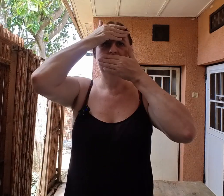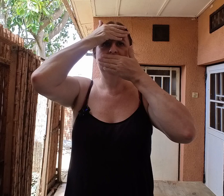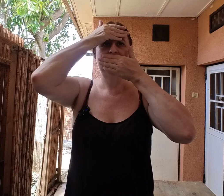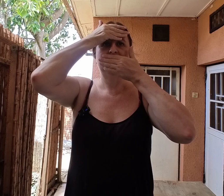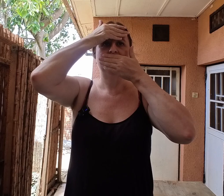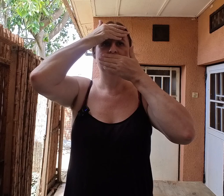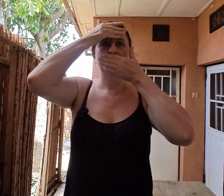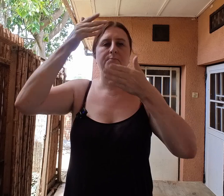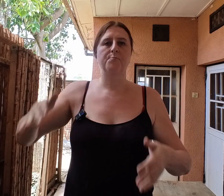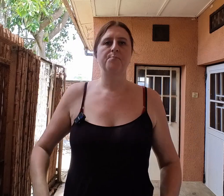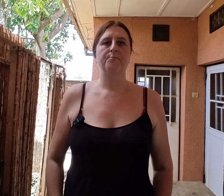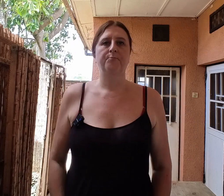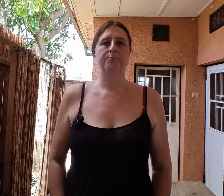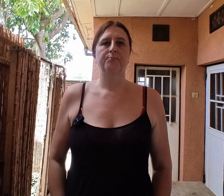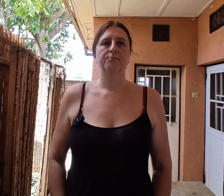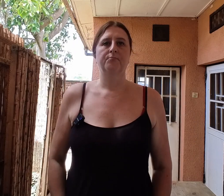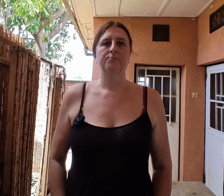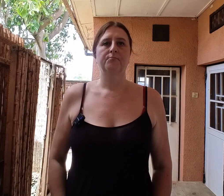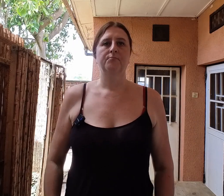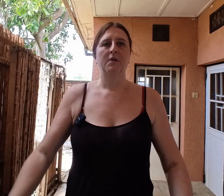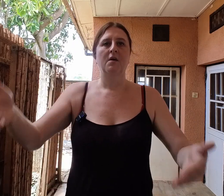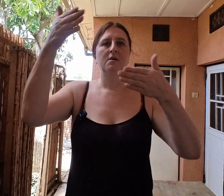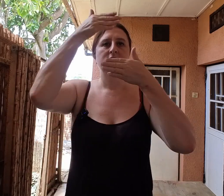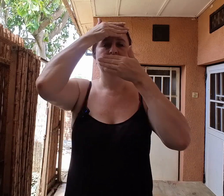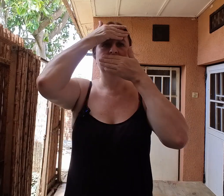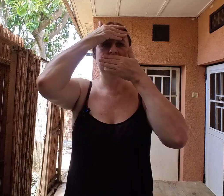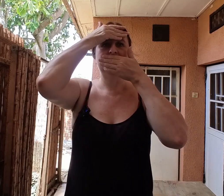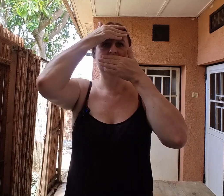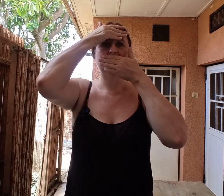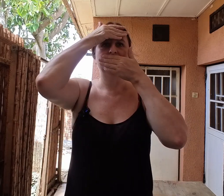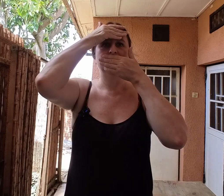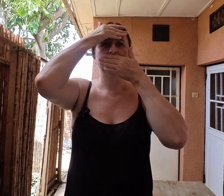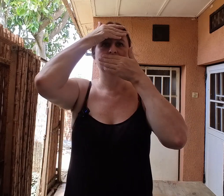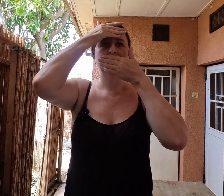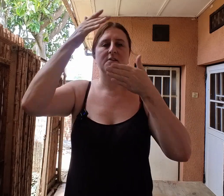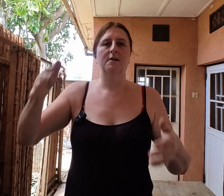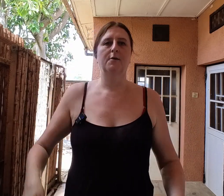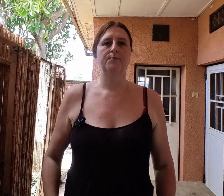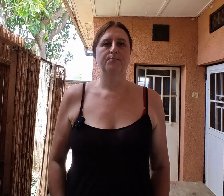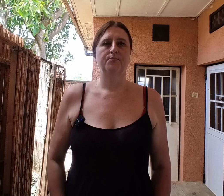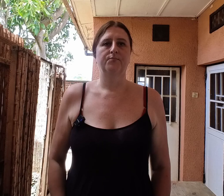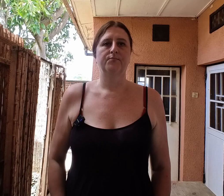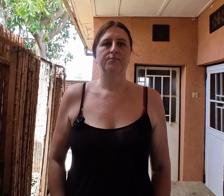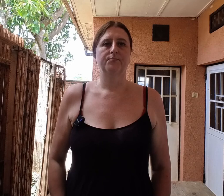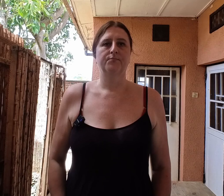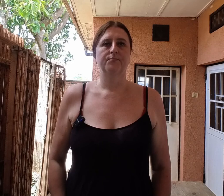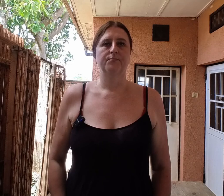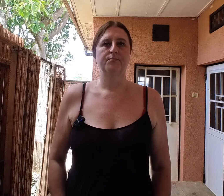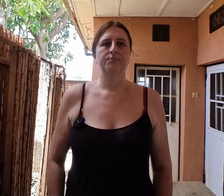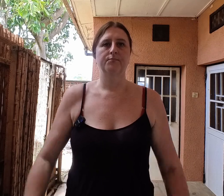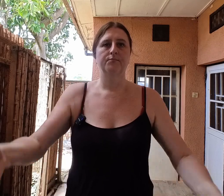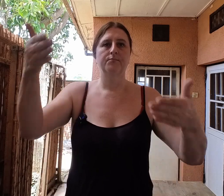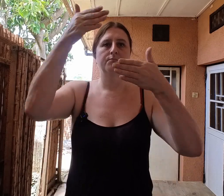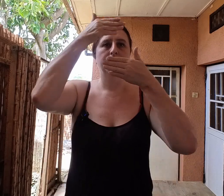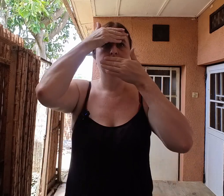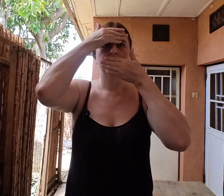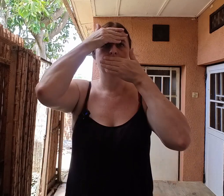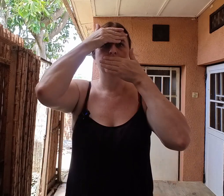Tunisia.